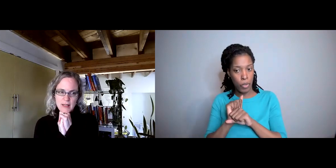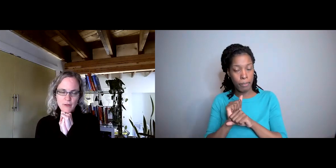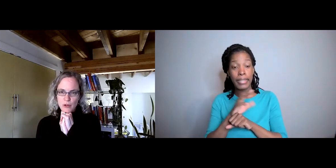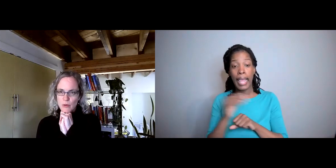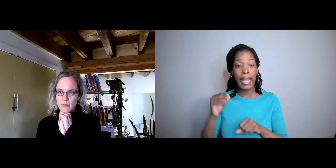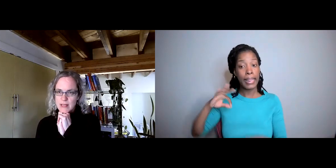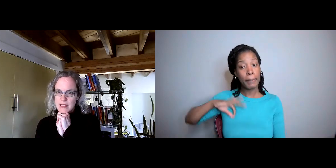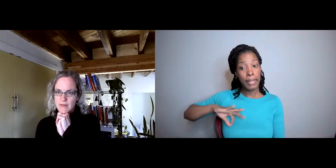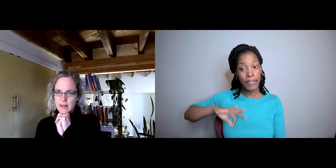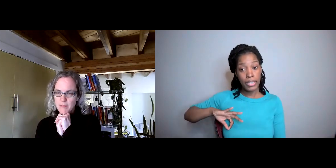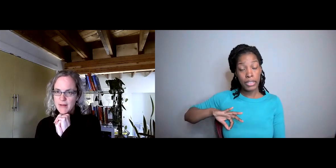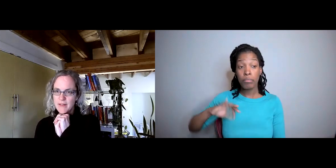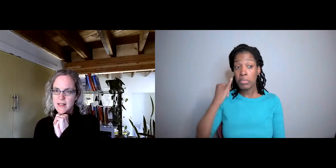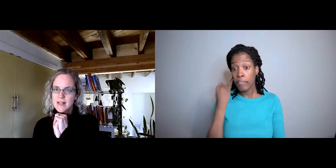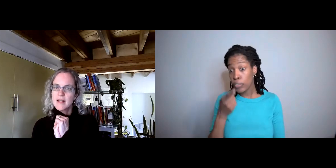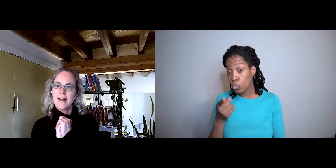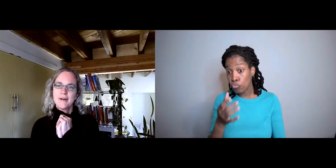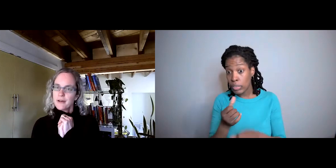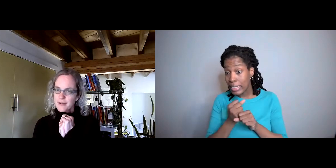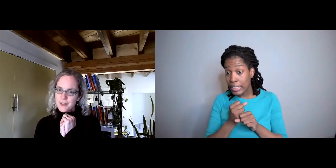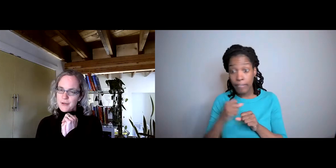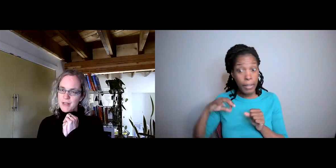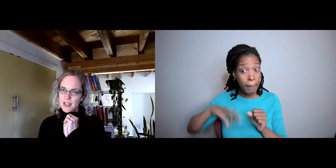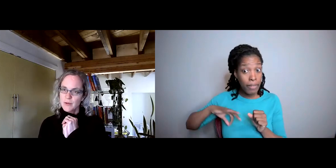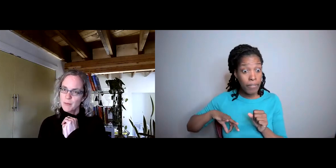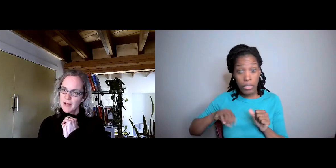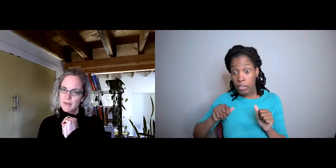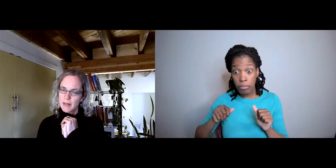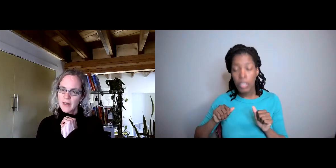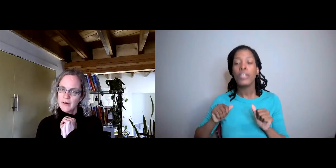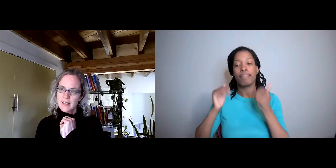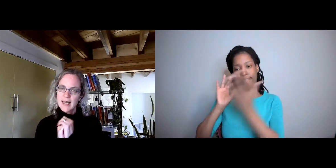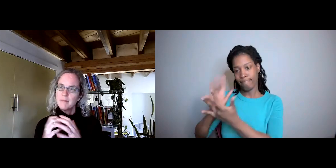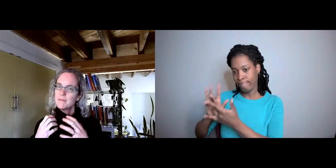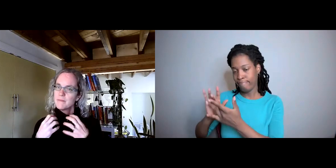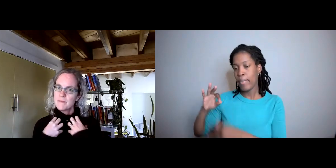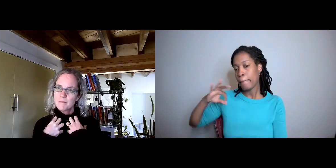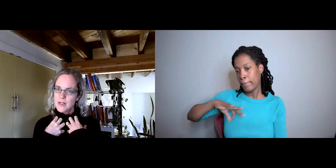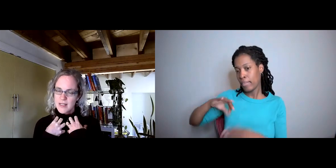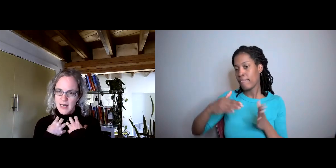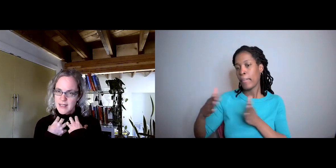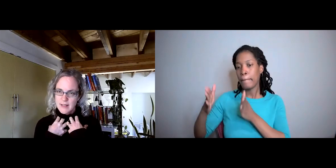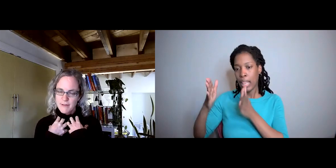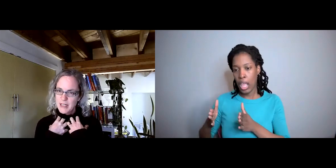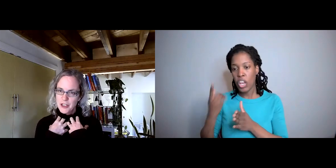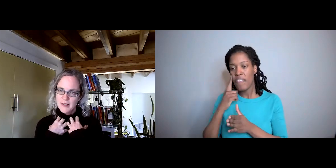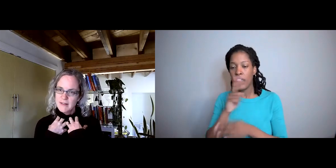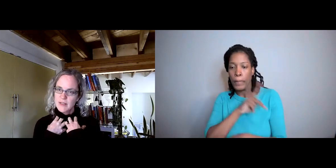If you are receiving benefits, I encourage you to reach out to Bennett Planner to get personalized information. Really to talk through your situation. And so, yeah, I guess on that note, Sierra, if you could just let me know if there's any other questions I'd love to tackle them.